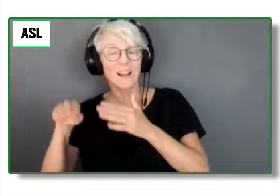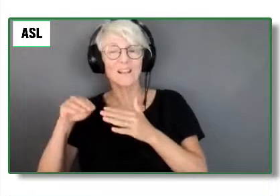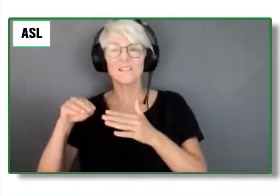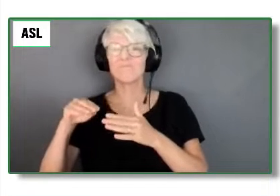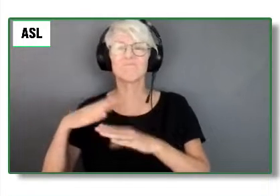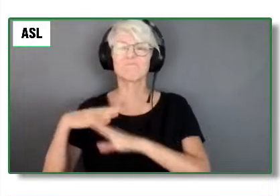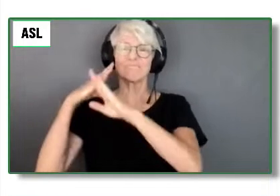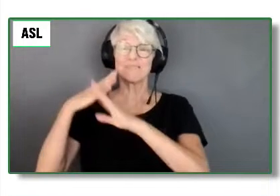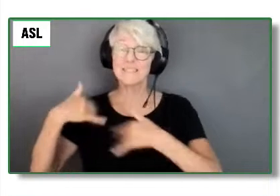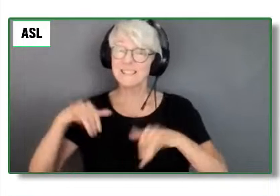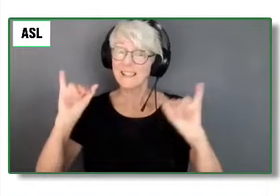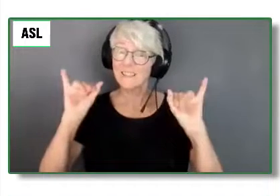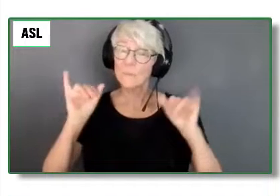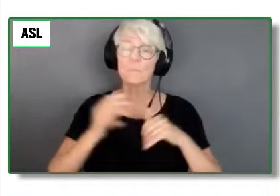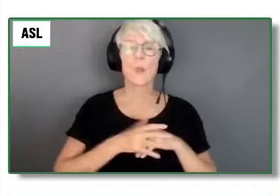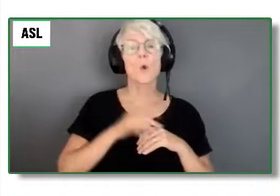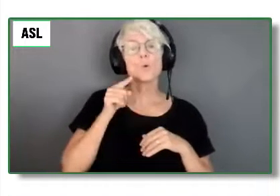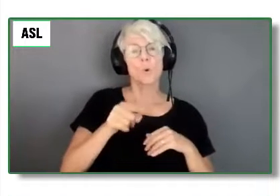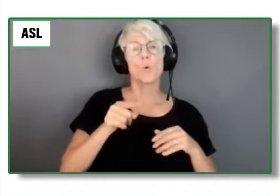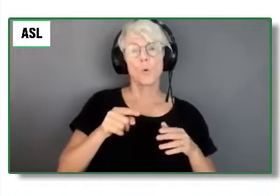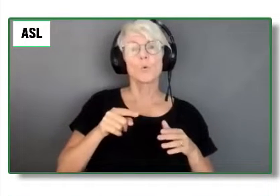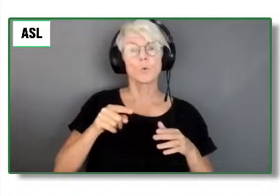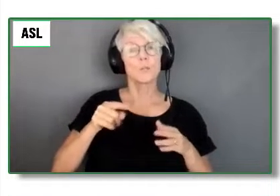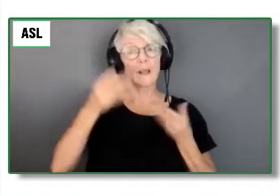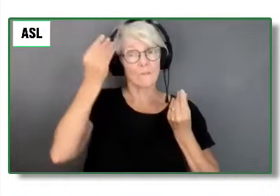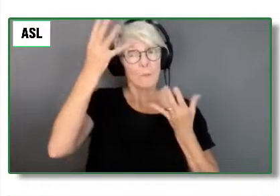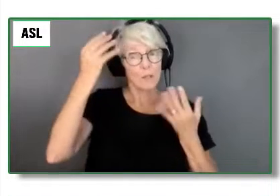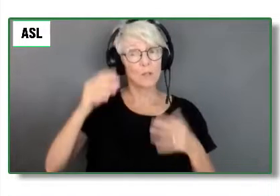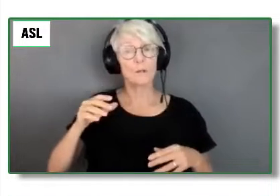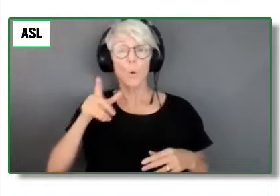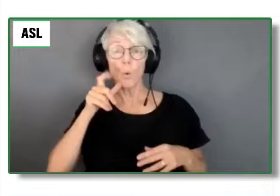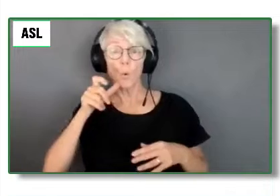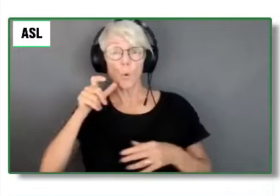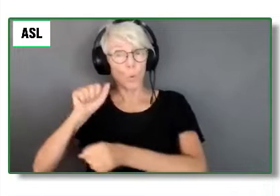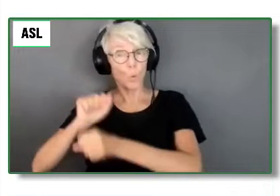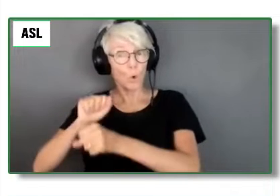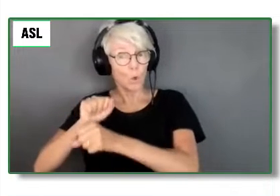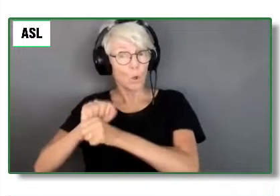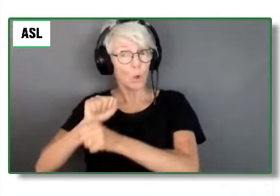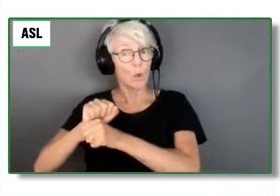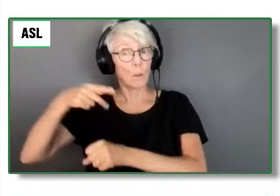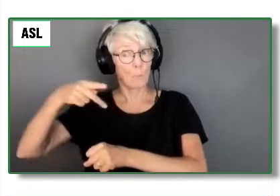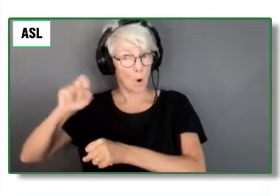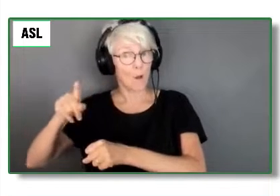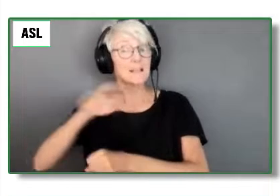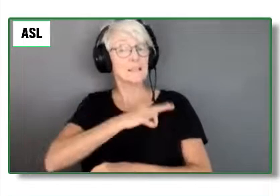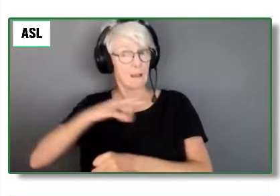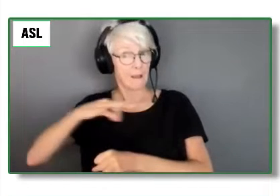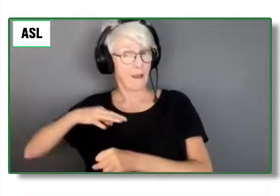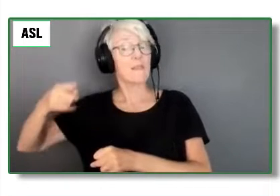available to park staff they can easily respond to any inquiry which in turn